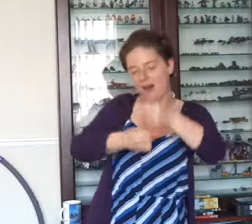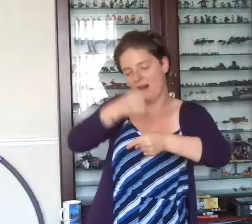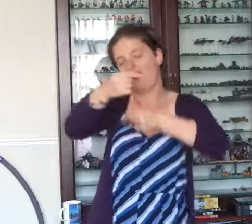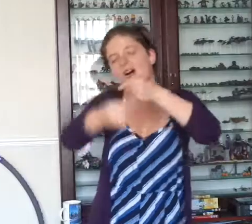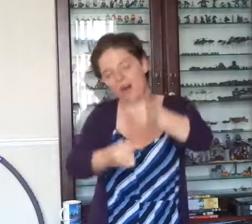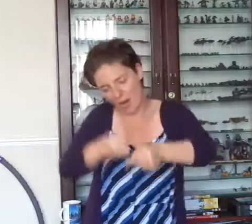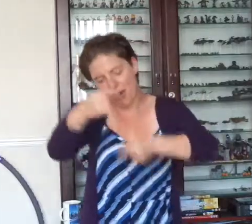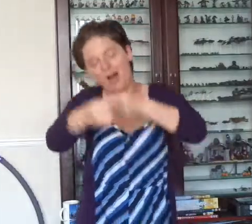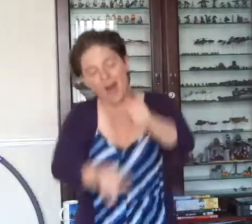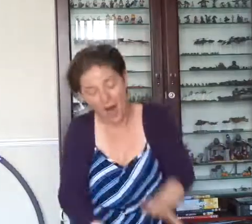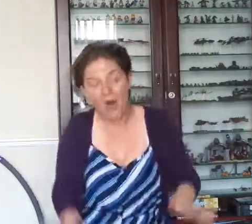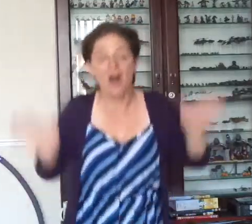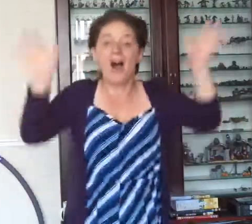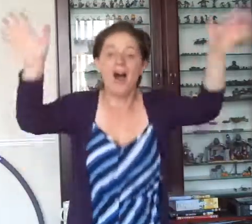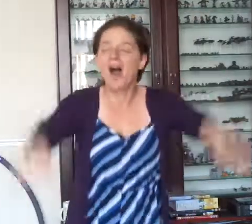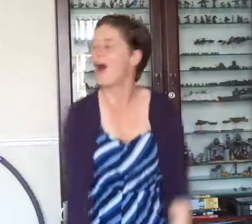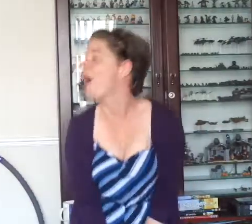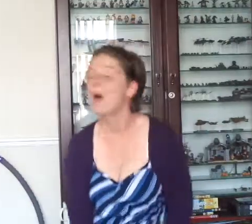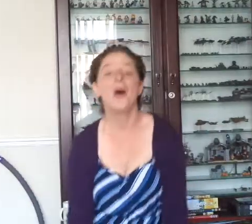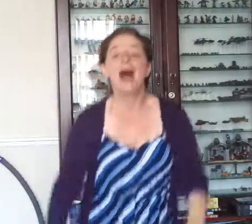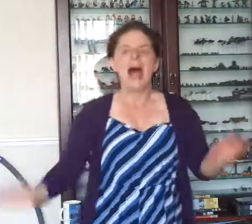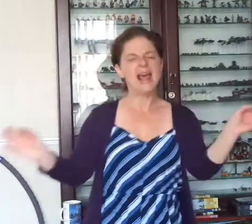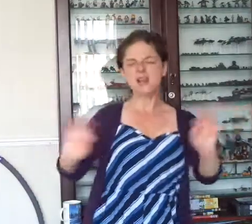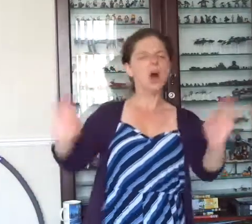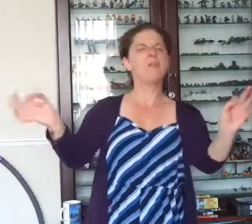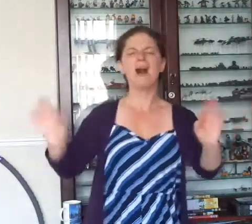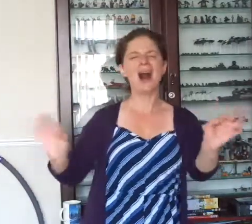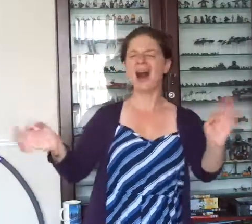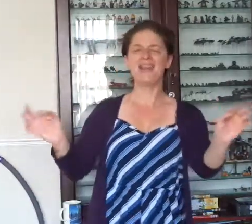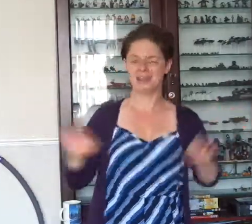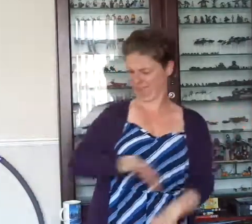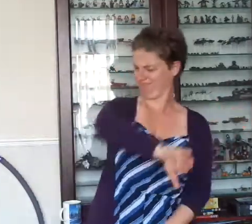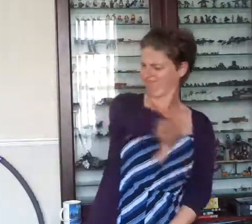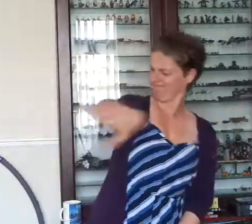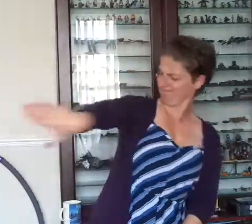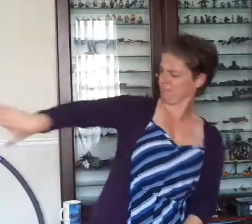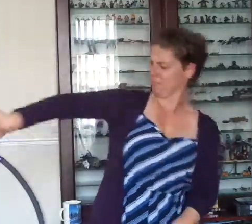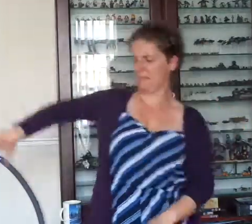Oh oh oh oh Ain't nobody